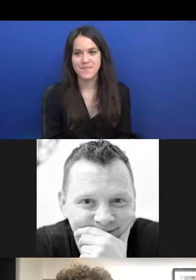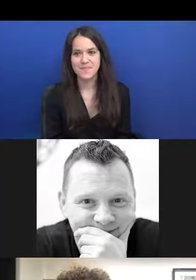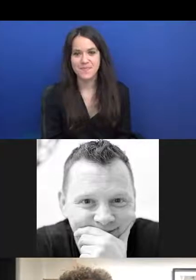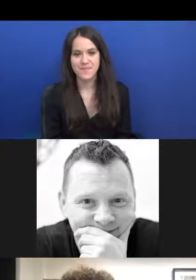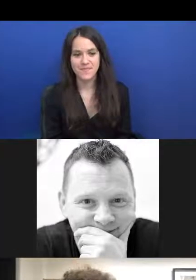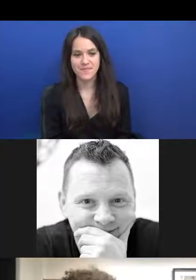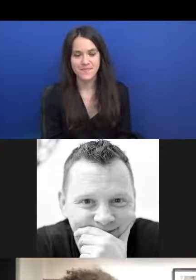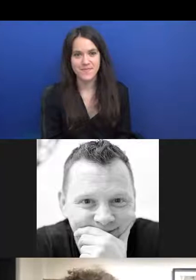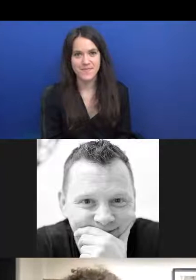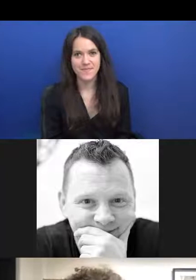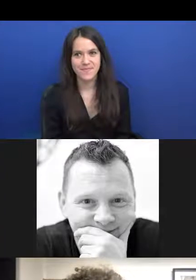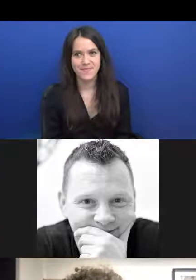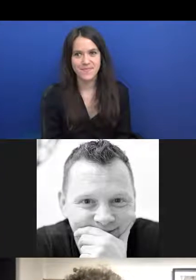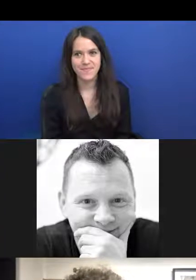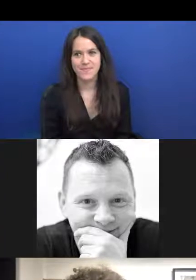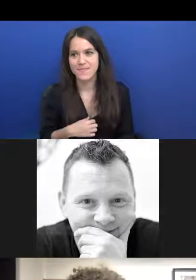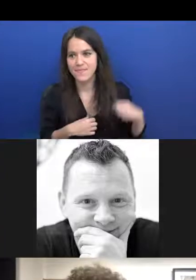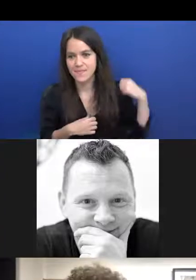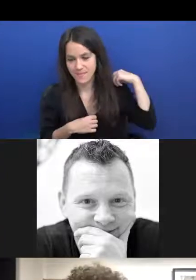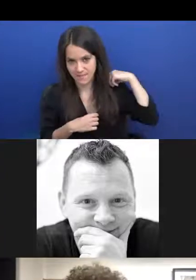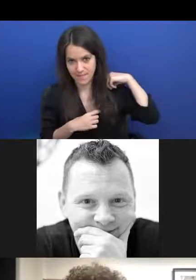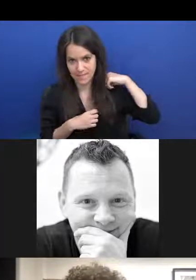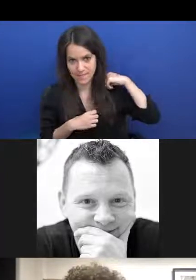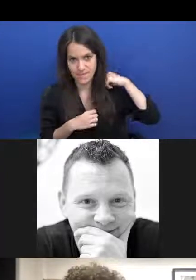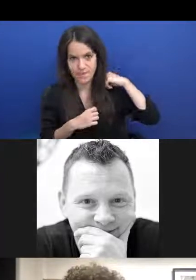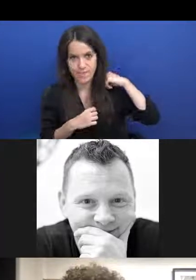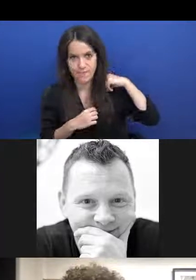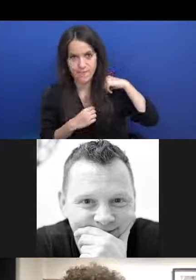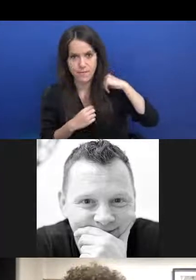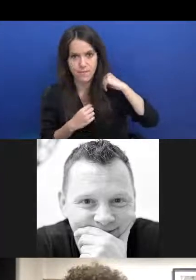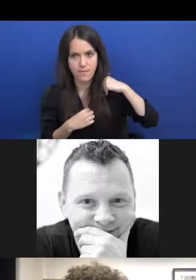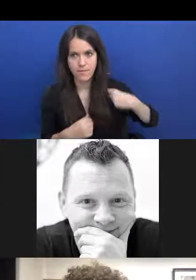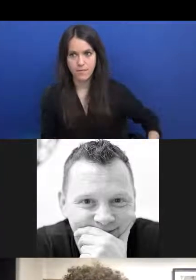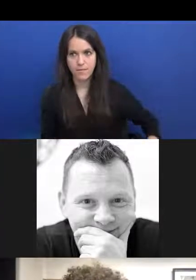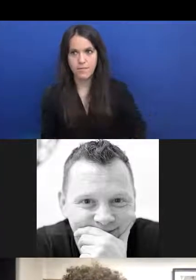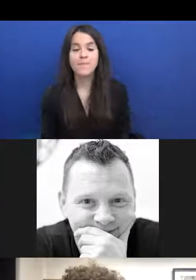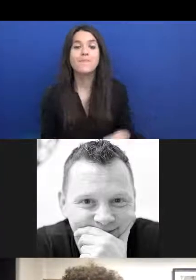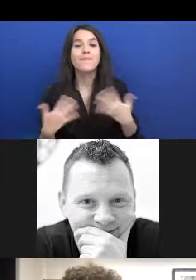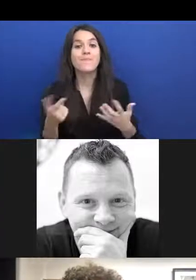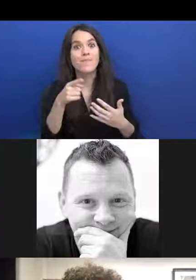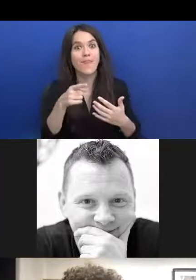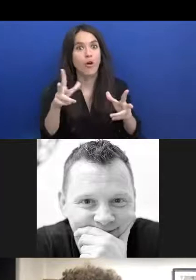this slide for the next section on receptive multi-lingualism is a steal from nowhere girls 2.